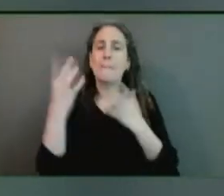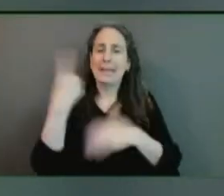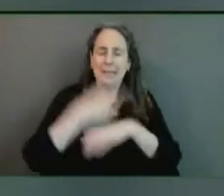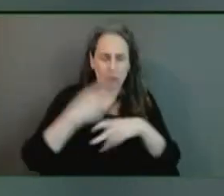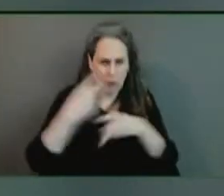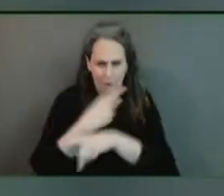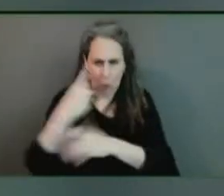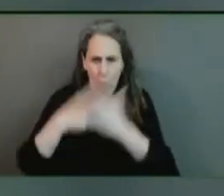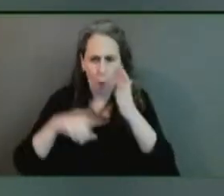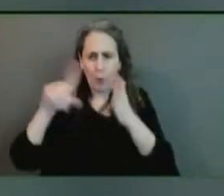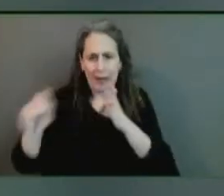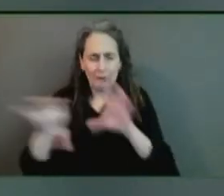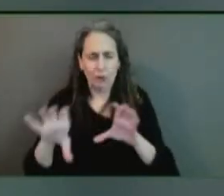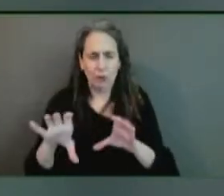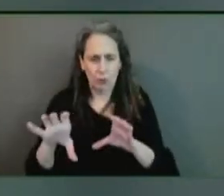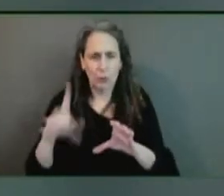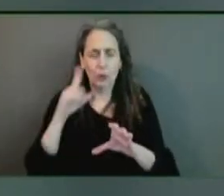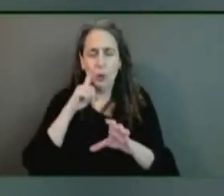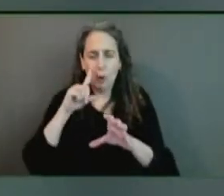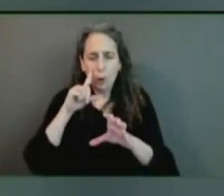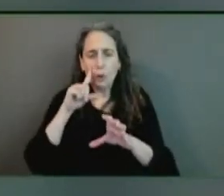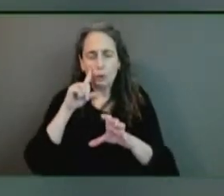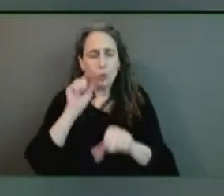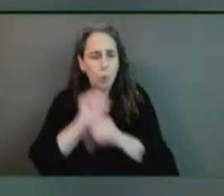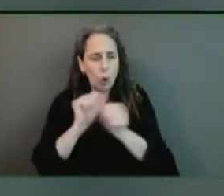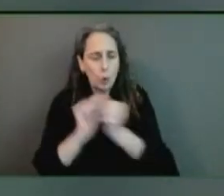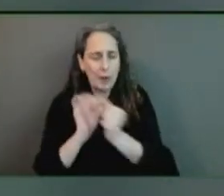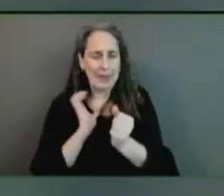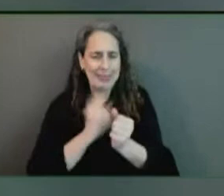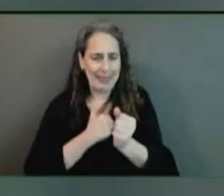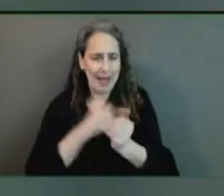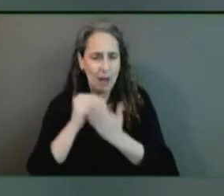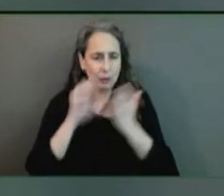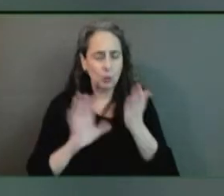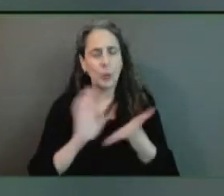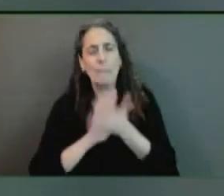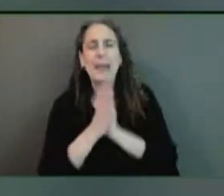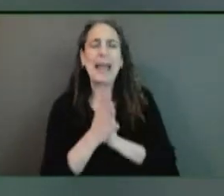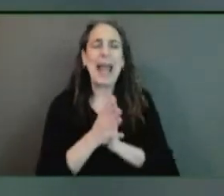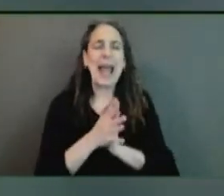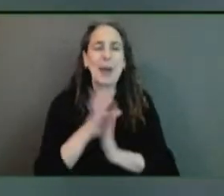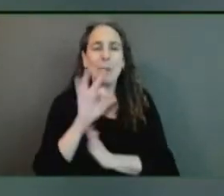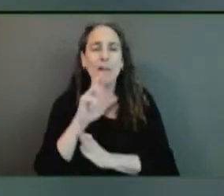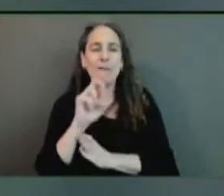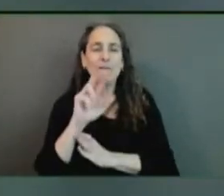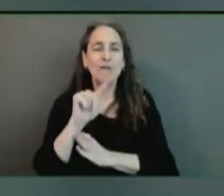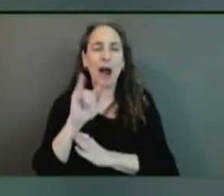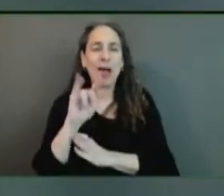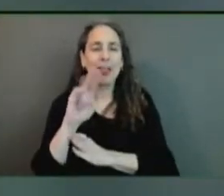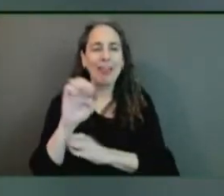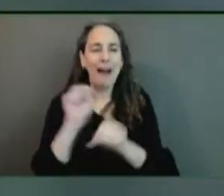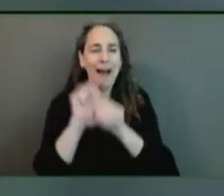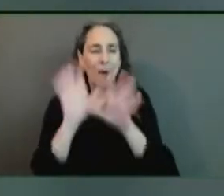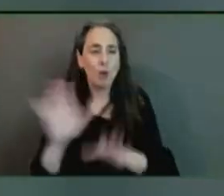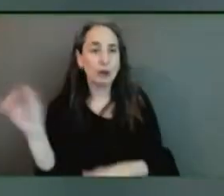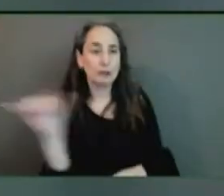people came and worked a lot of hours from one tonight over many days to figure out what do we need to do? To serve our